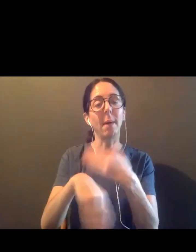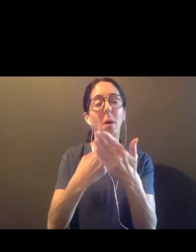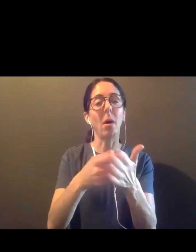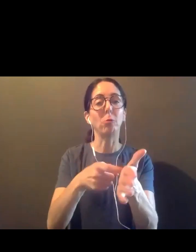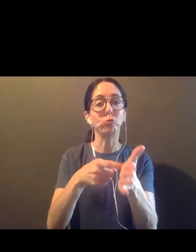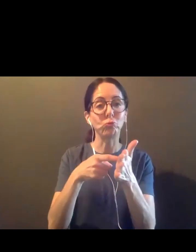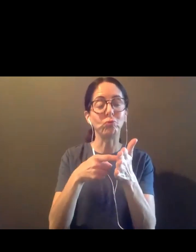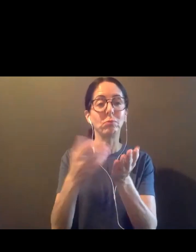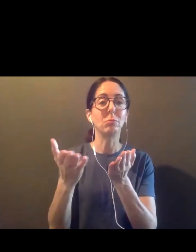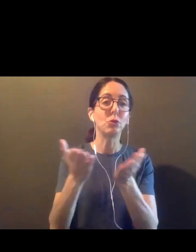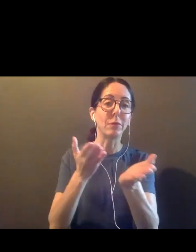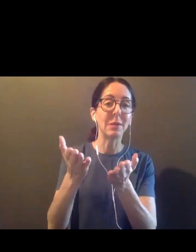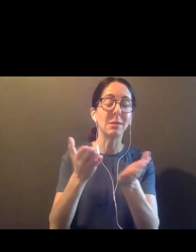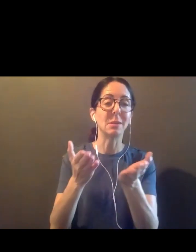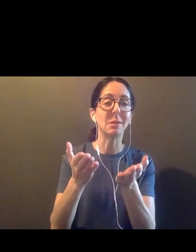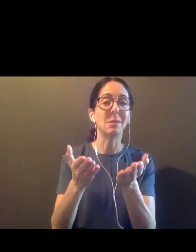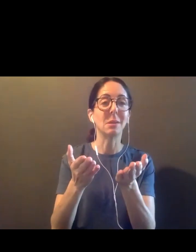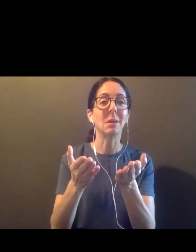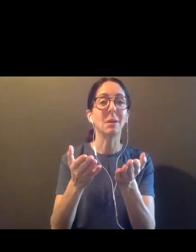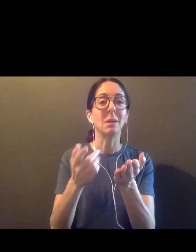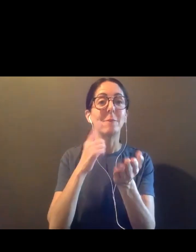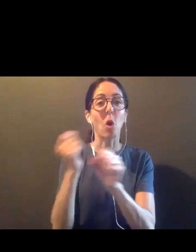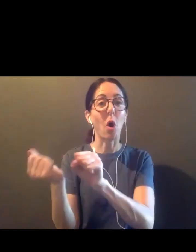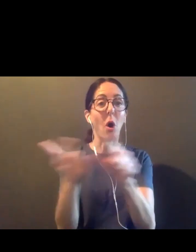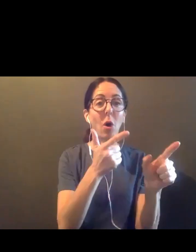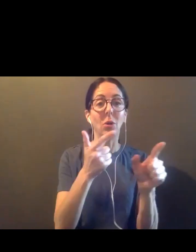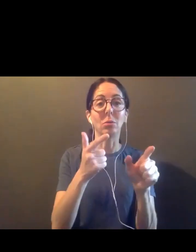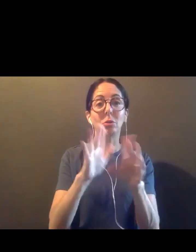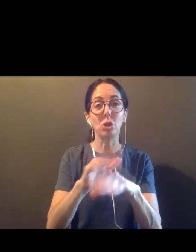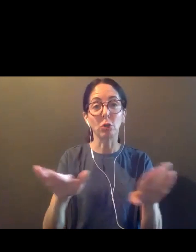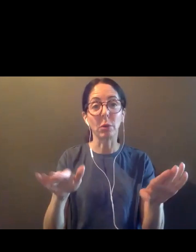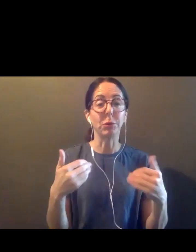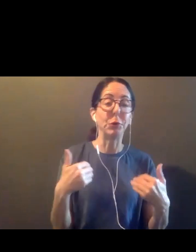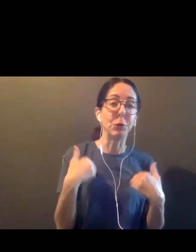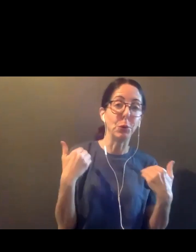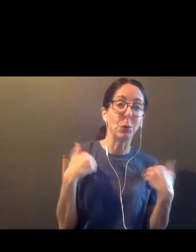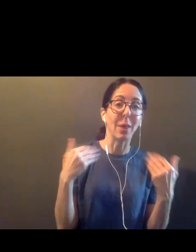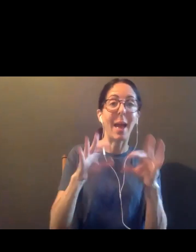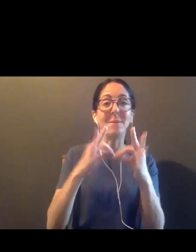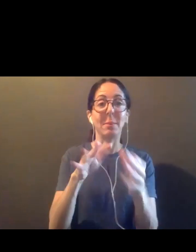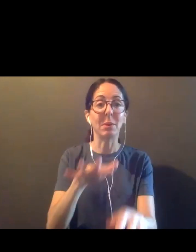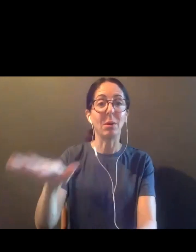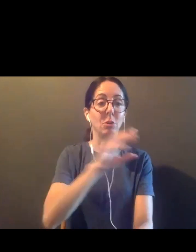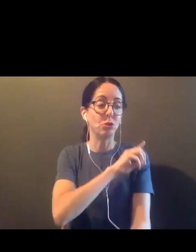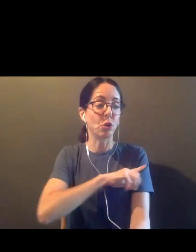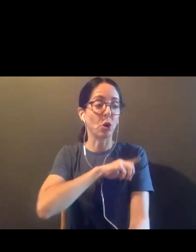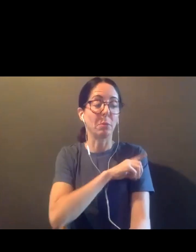services for all children, youth, and families in Durham who would require some of these